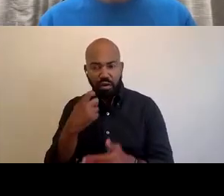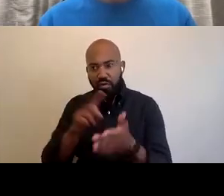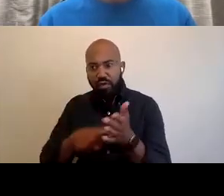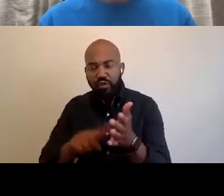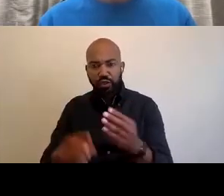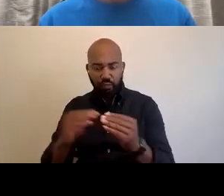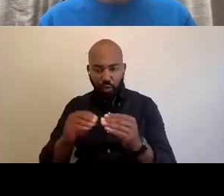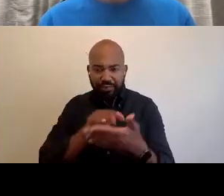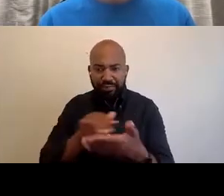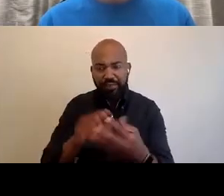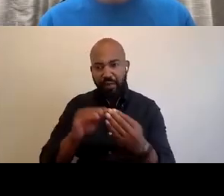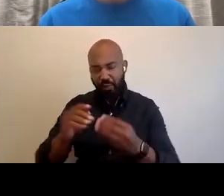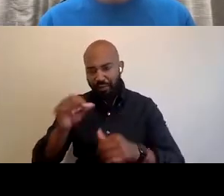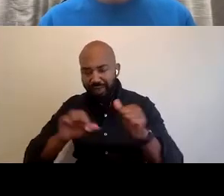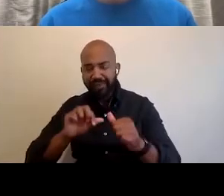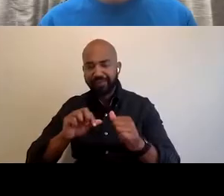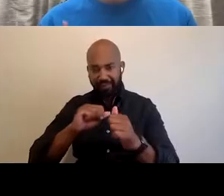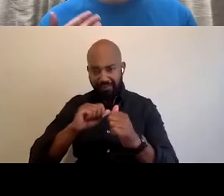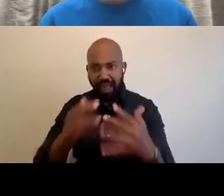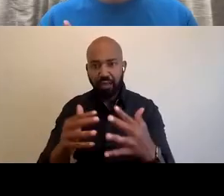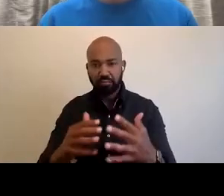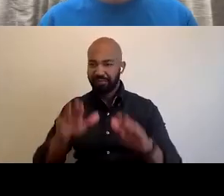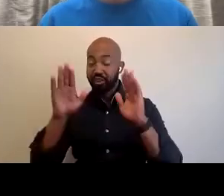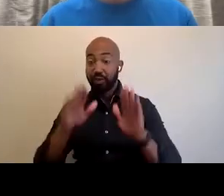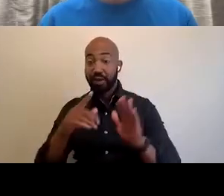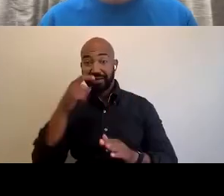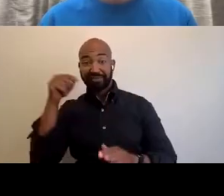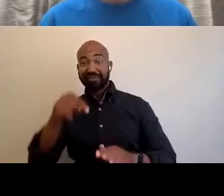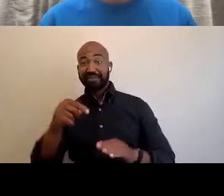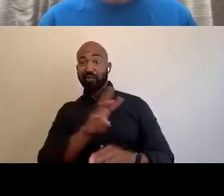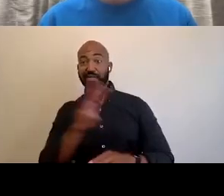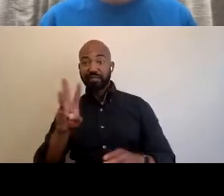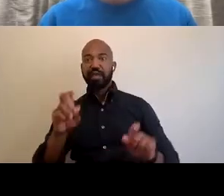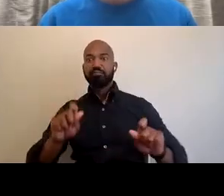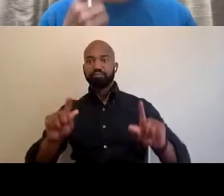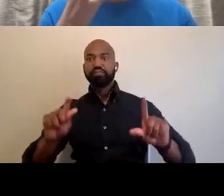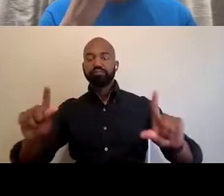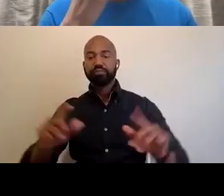I like to bring that up again just because our conversation may change in 10, 15 years,